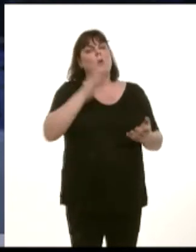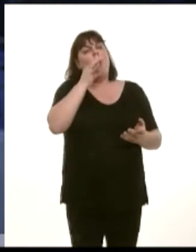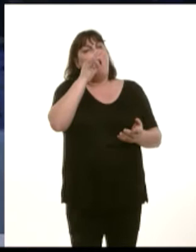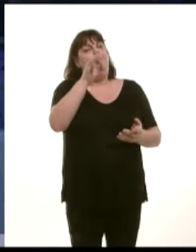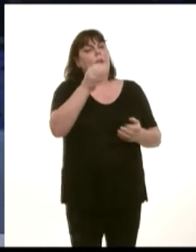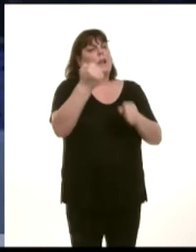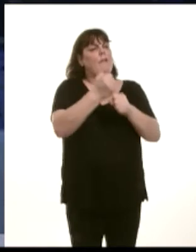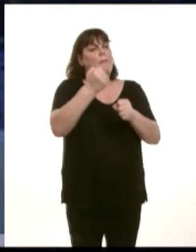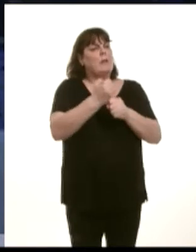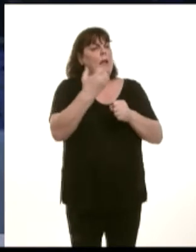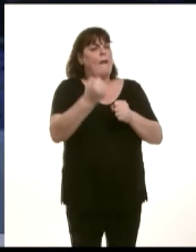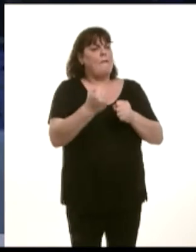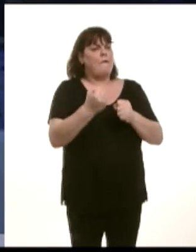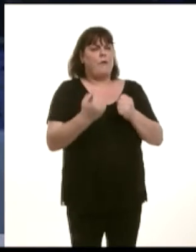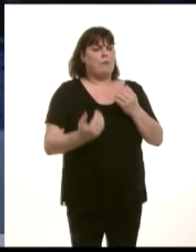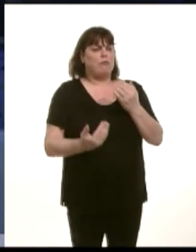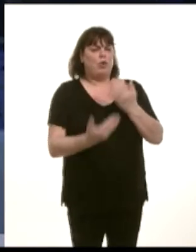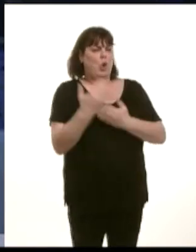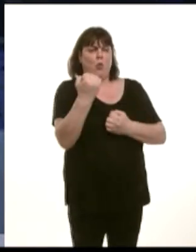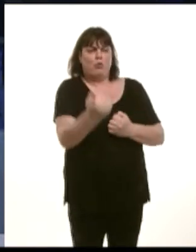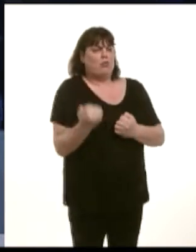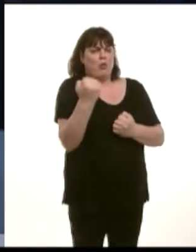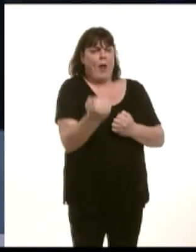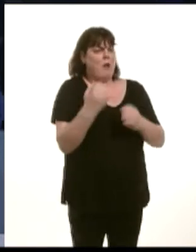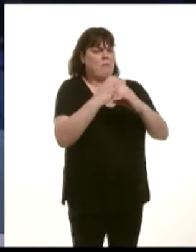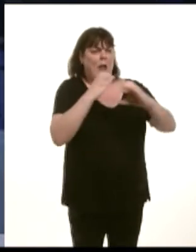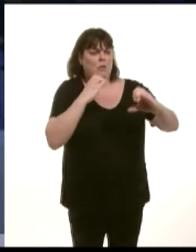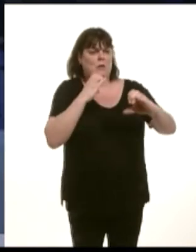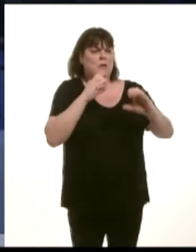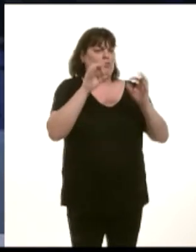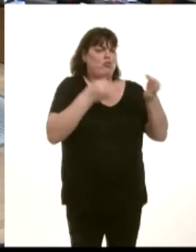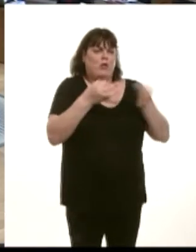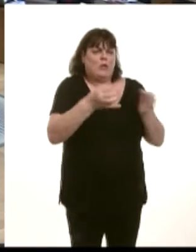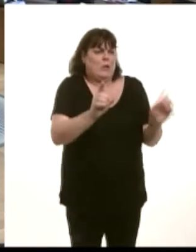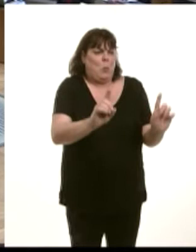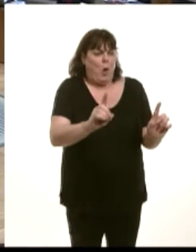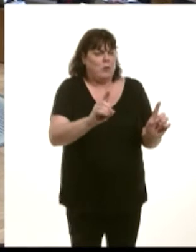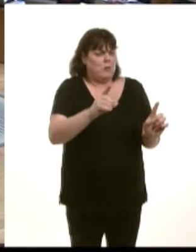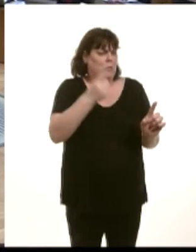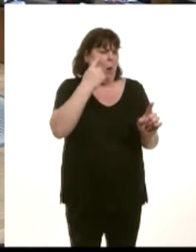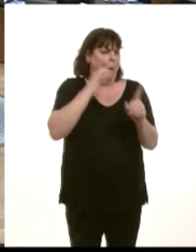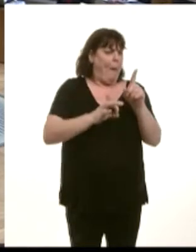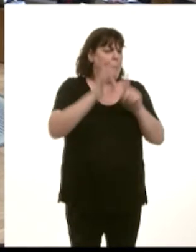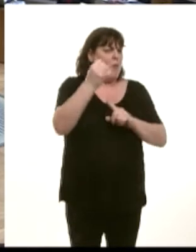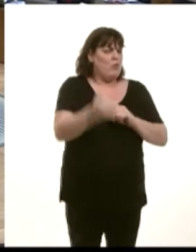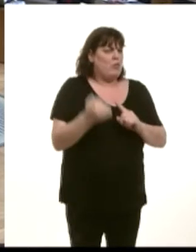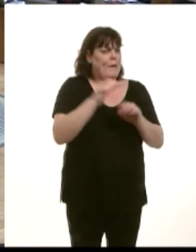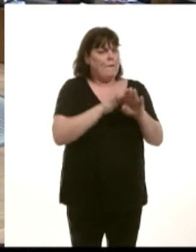so that we can understand where our trains are actually coming from, to run the services we would wish to see? Carwyn Jones: Bear in mind, of course, that this is not, strictly, devolved, and this